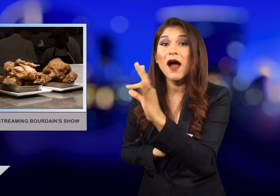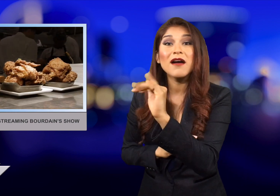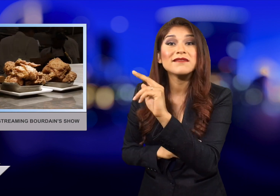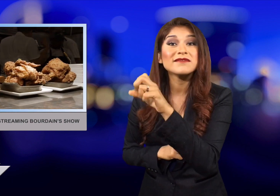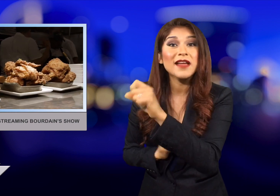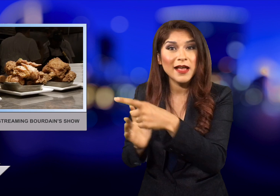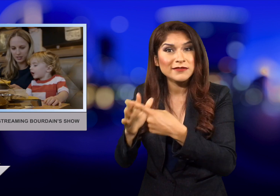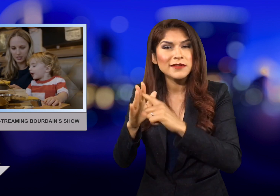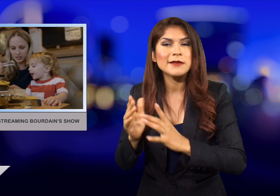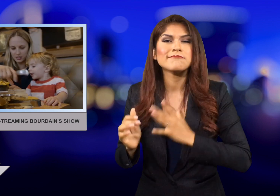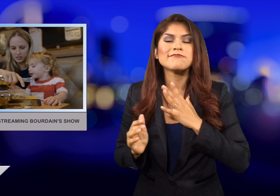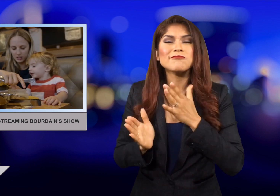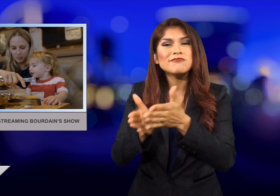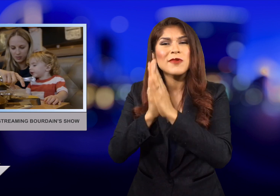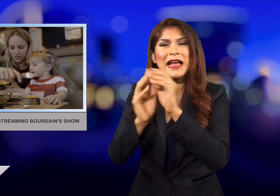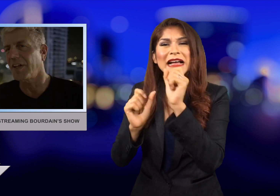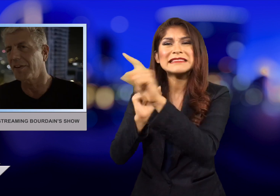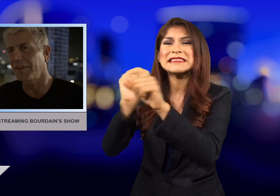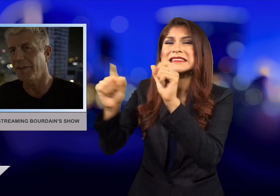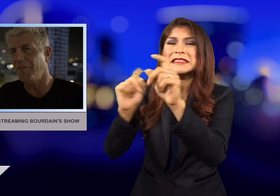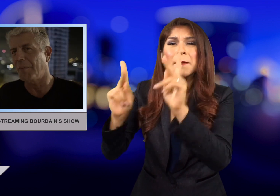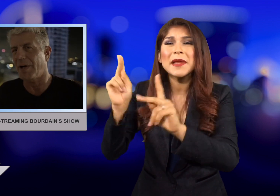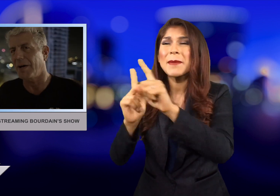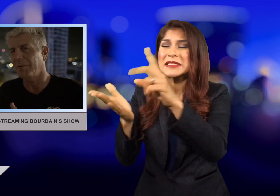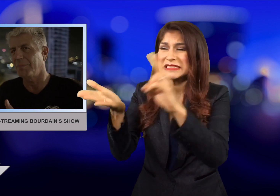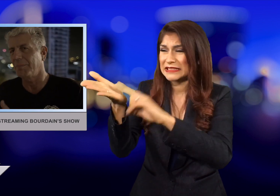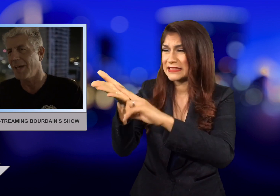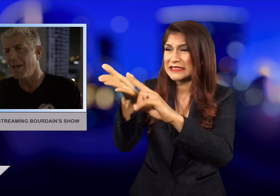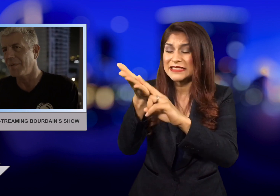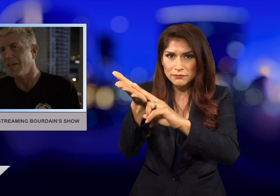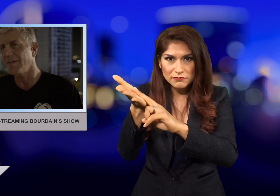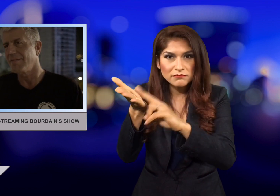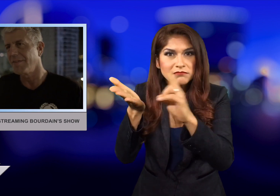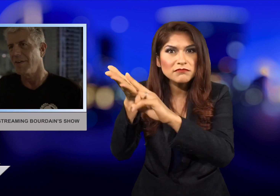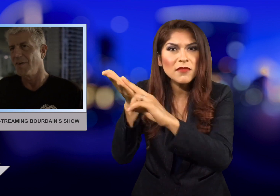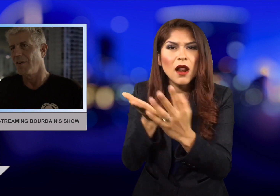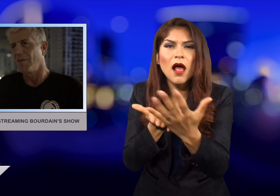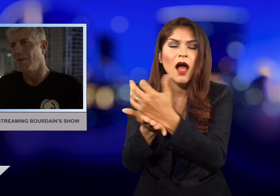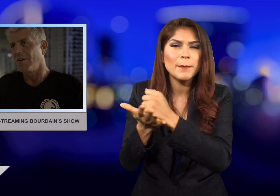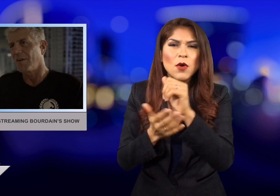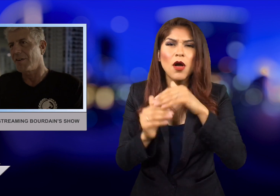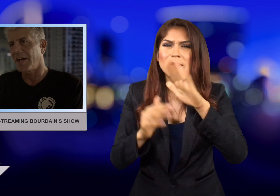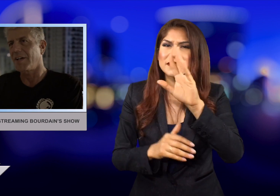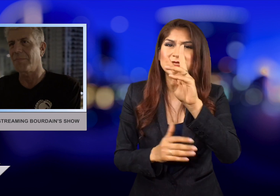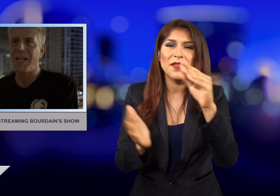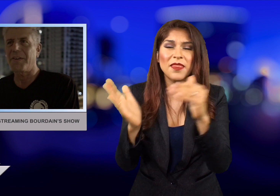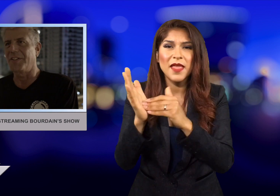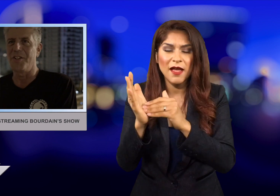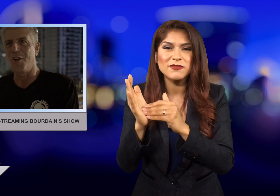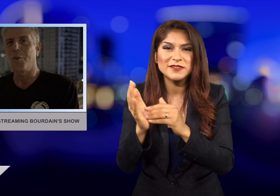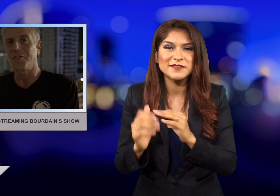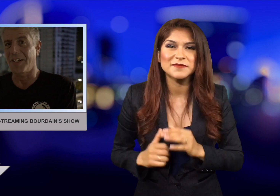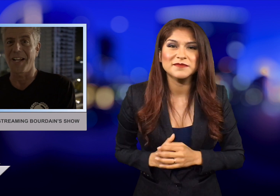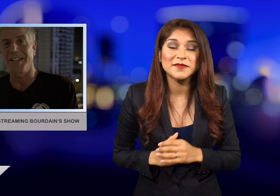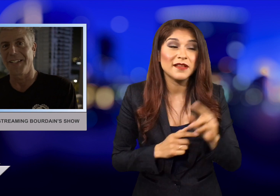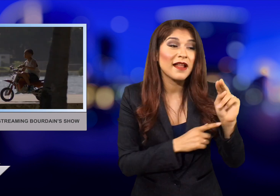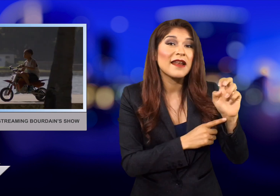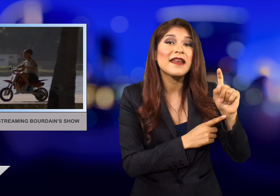One fan started a petition and it attracted more than 6,000 signatures.